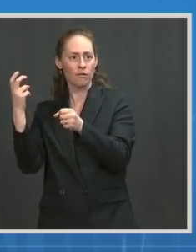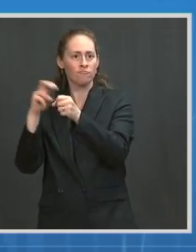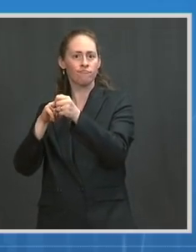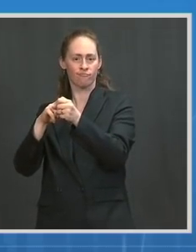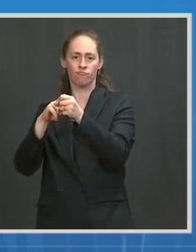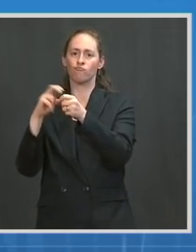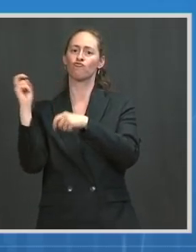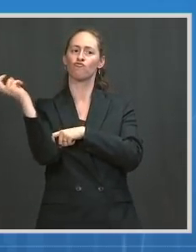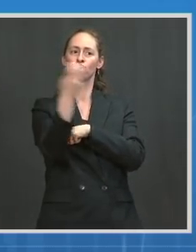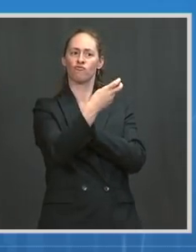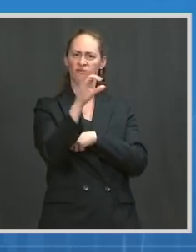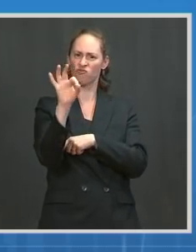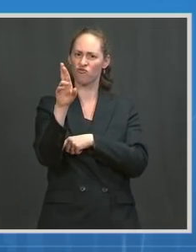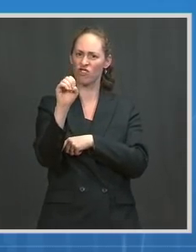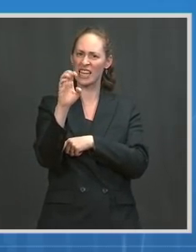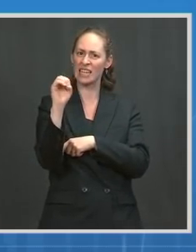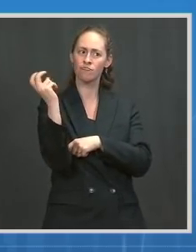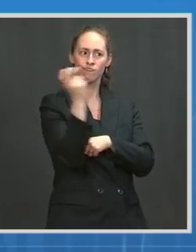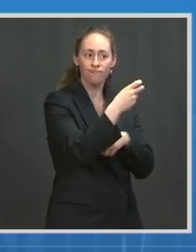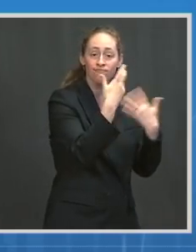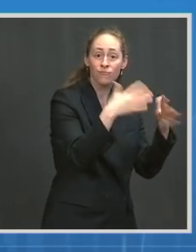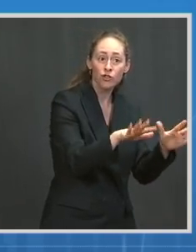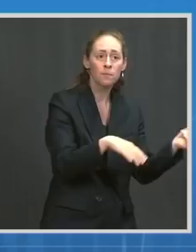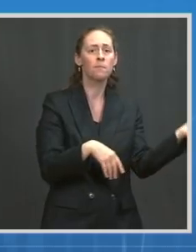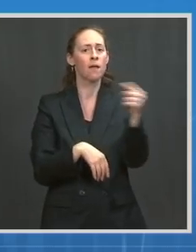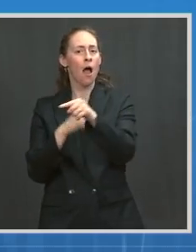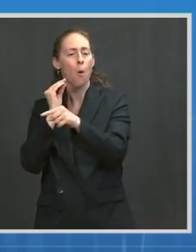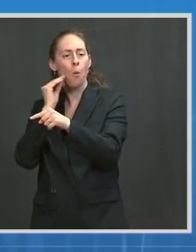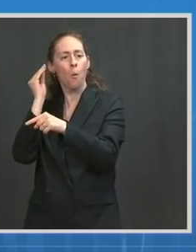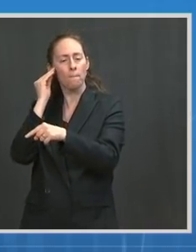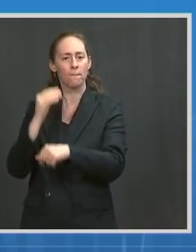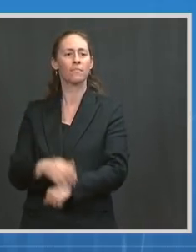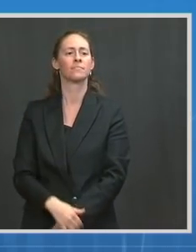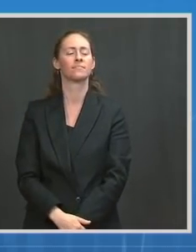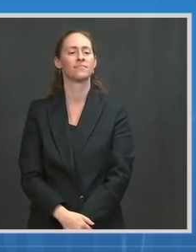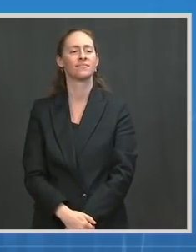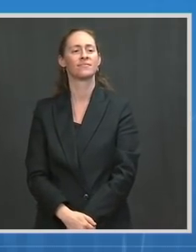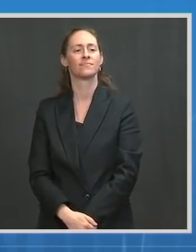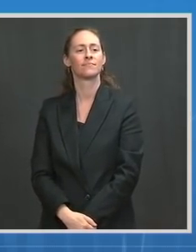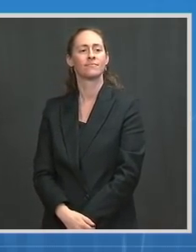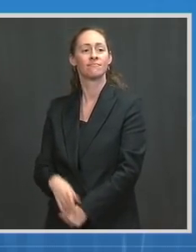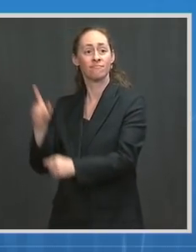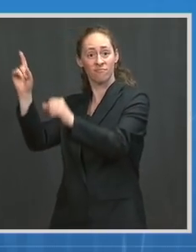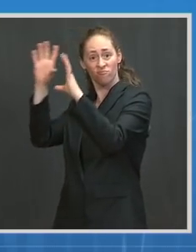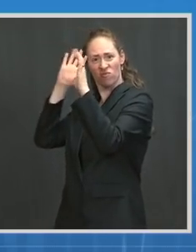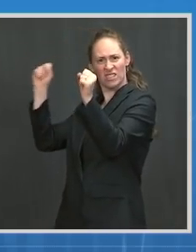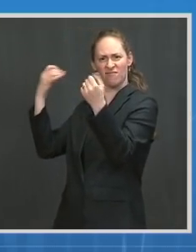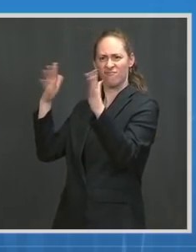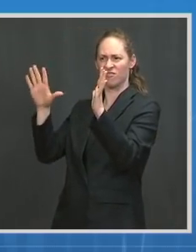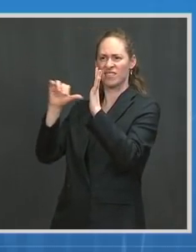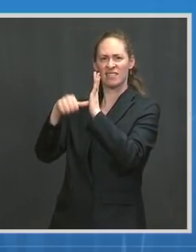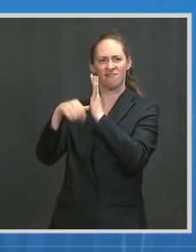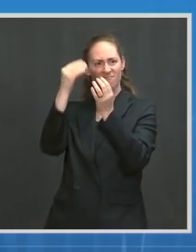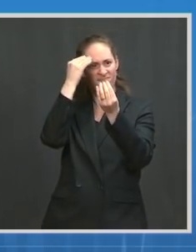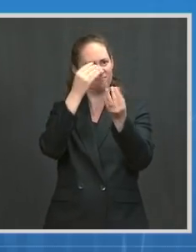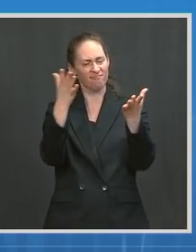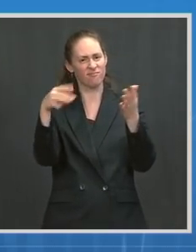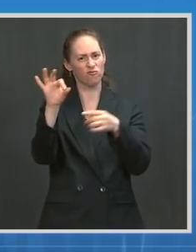As the President announced, Lyft and Uber are offering free rides to anyone who wants to get vaccinated between May 24th and July 4th.